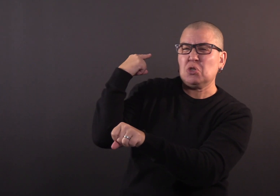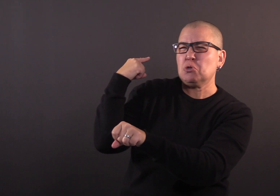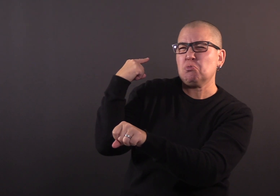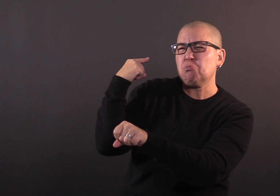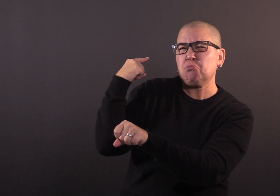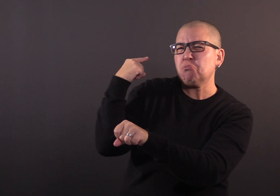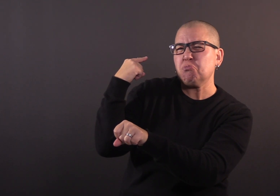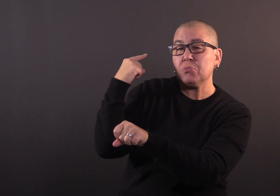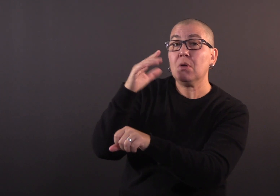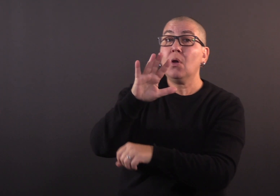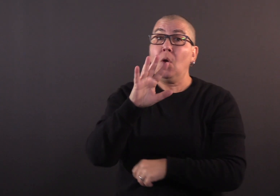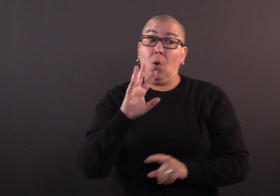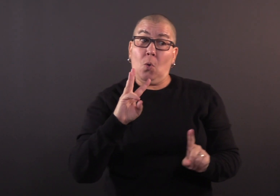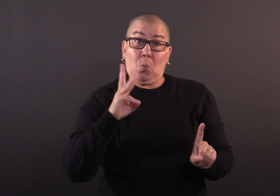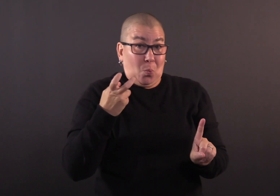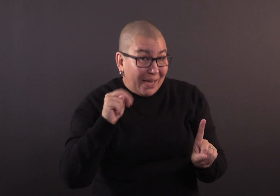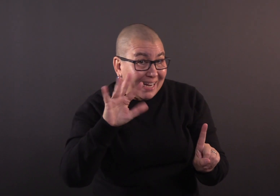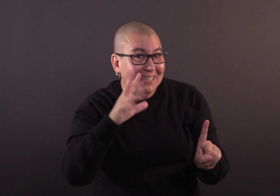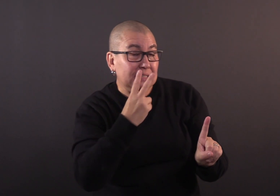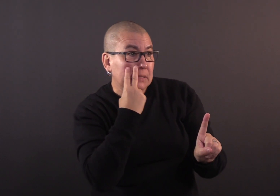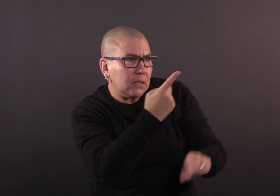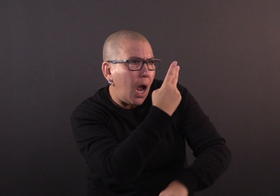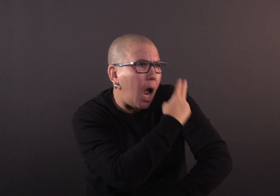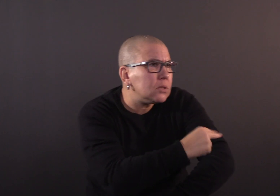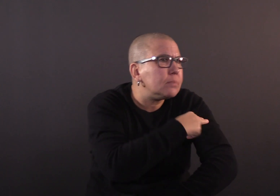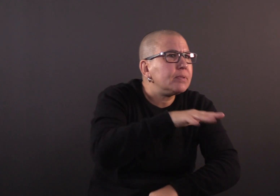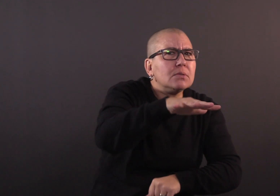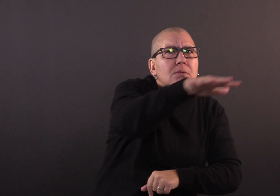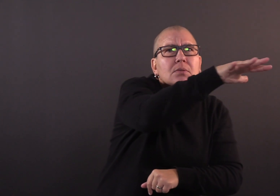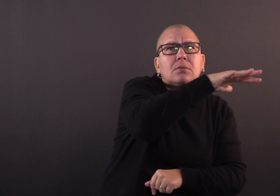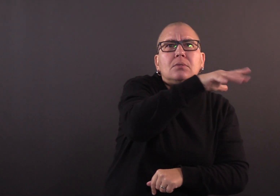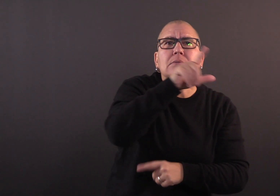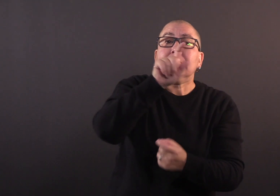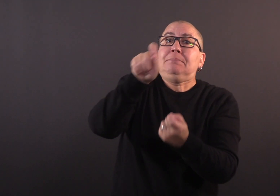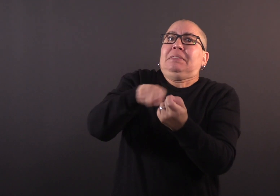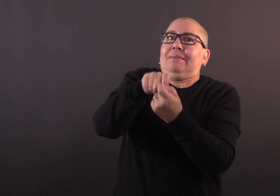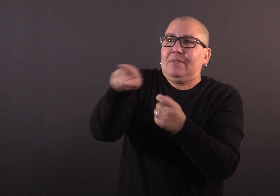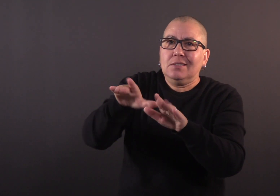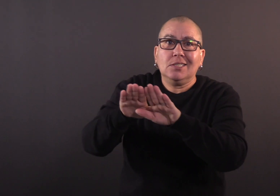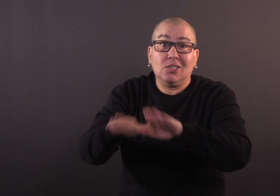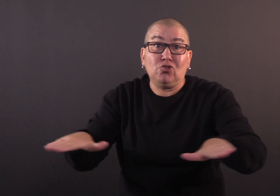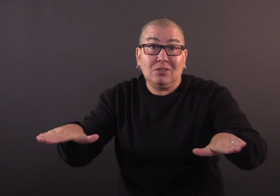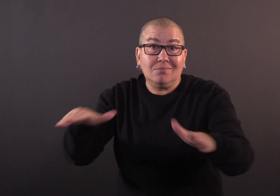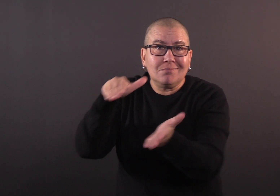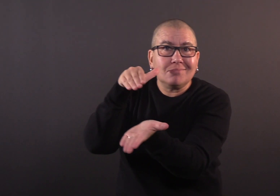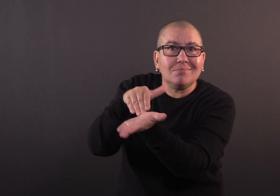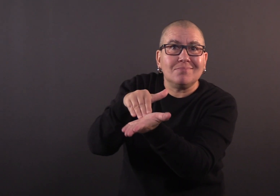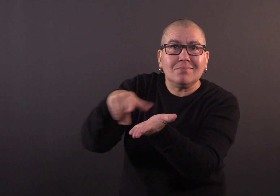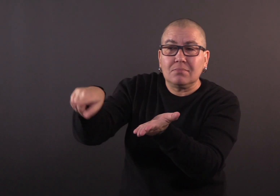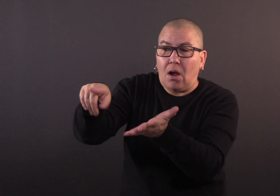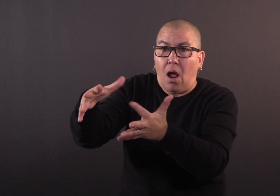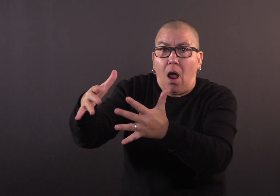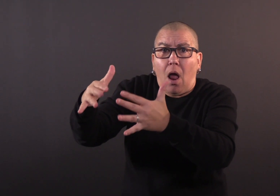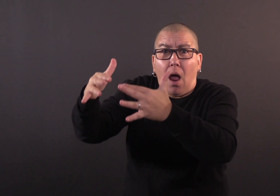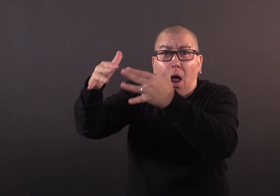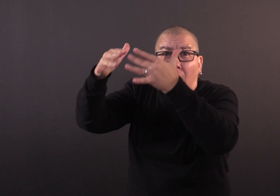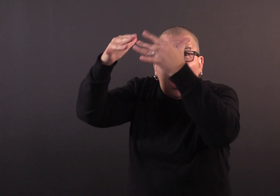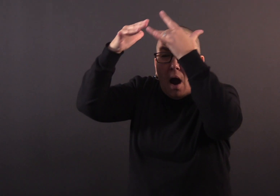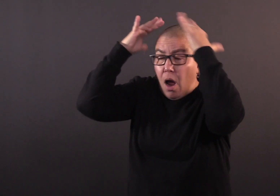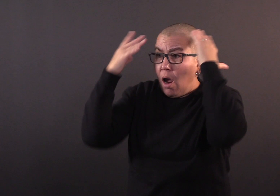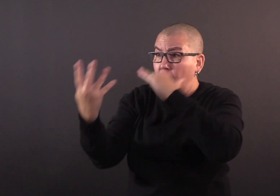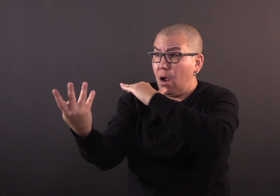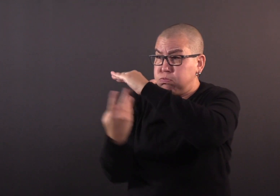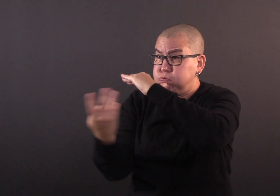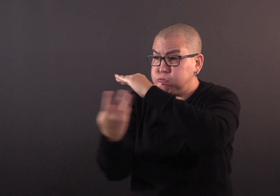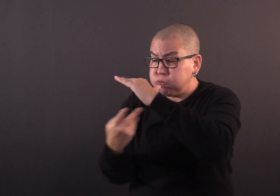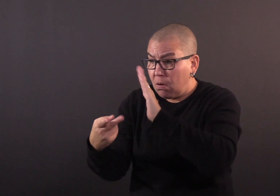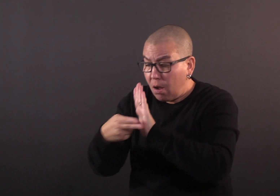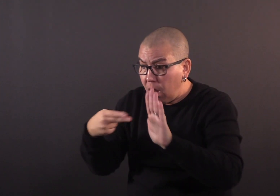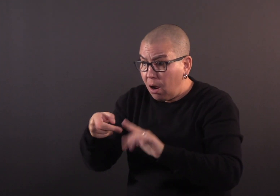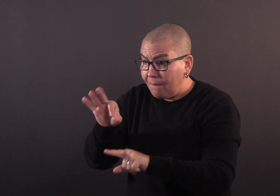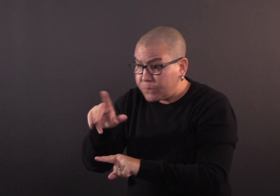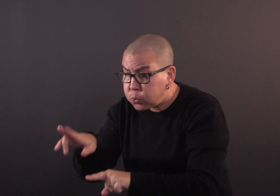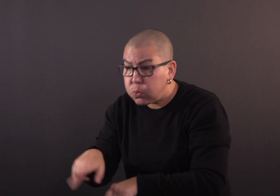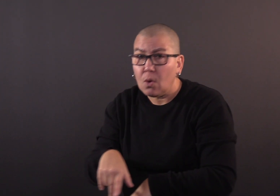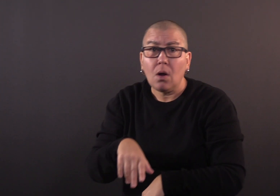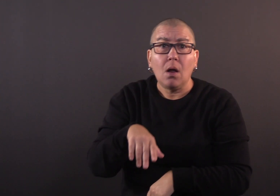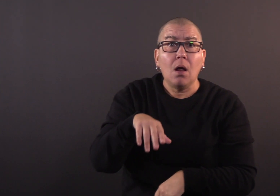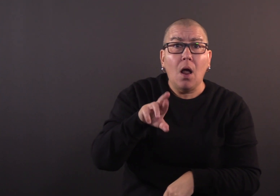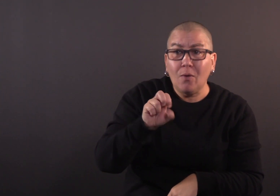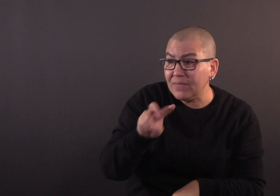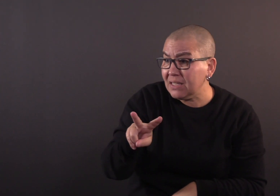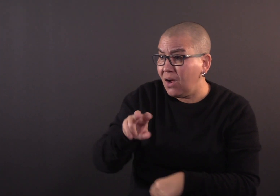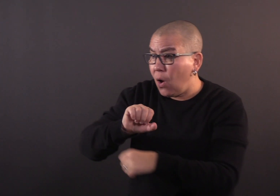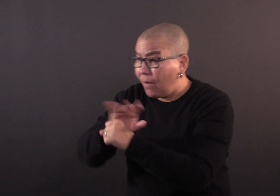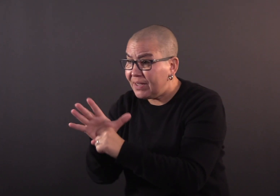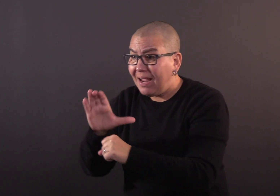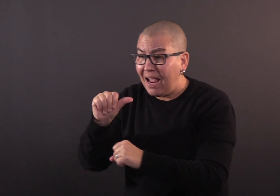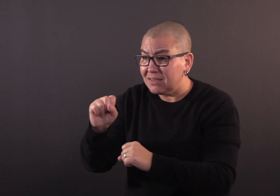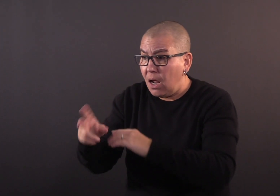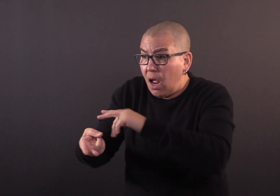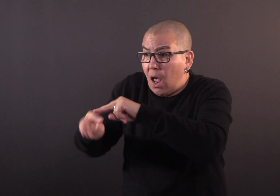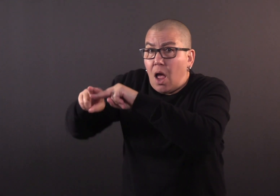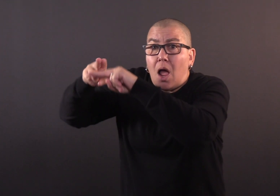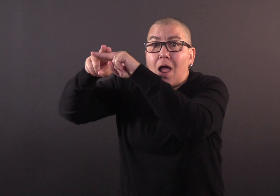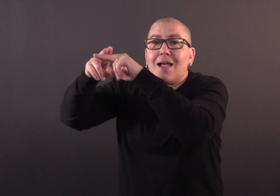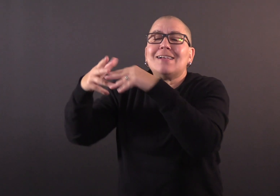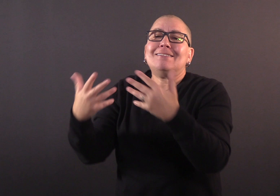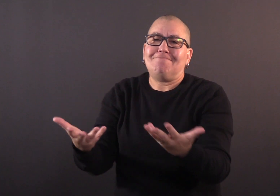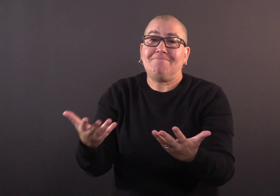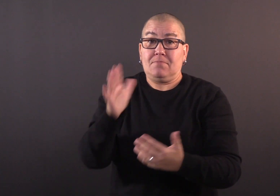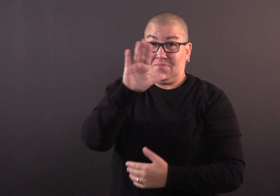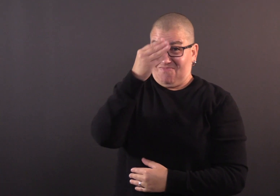RSV and COVID cases. The flu season arrived early last year, with early-season cases at